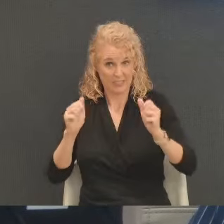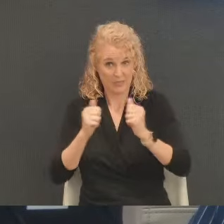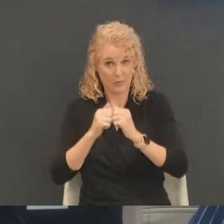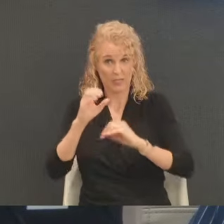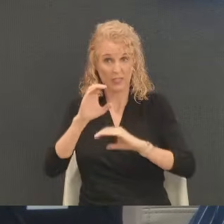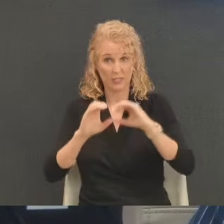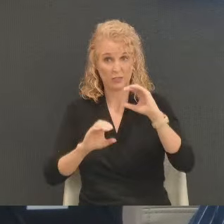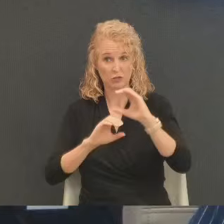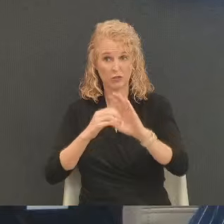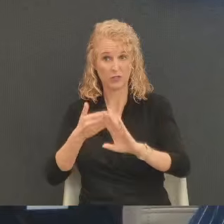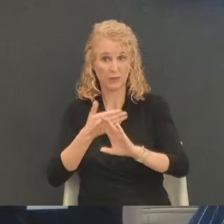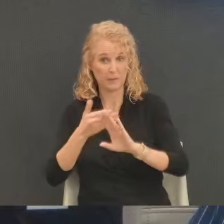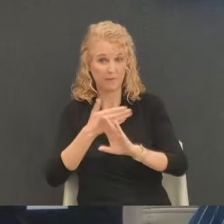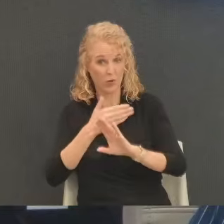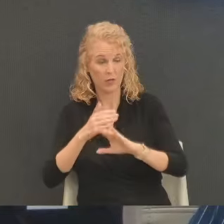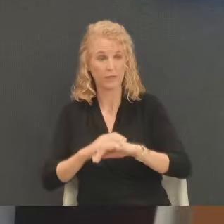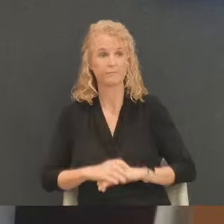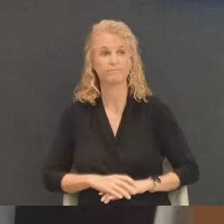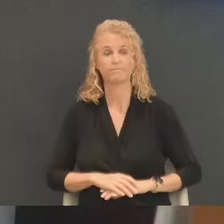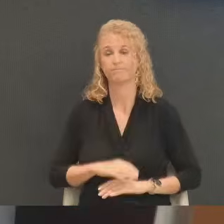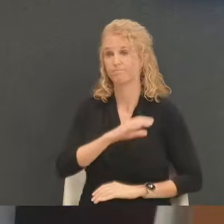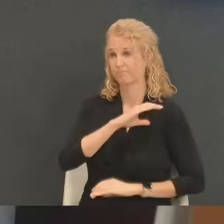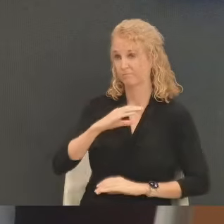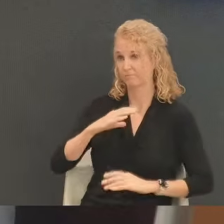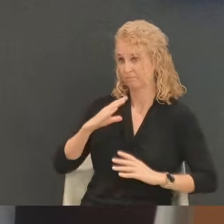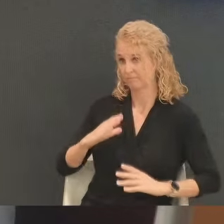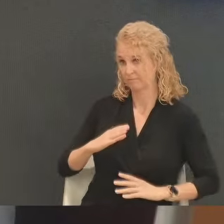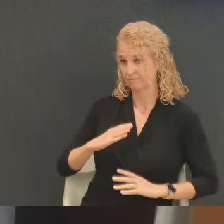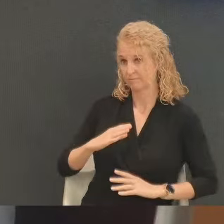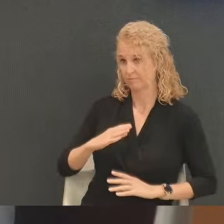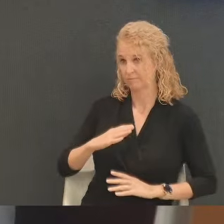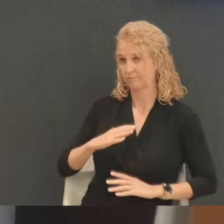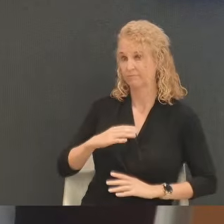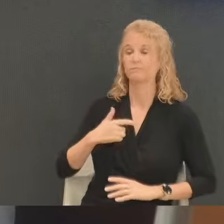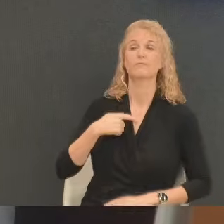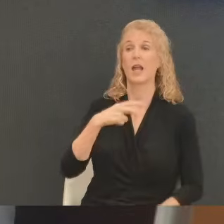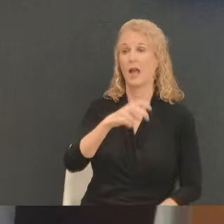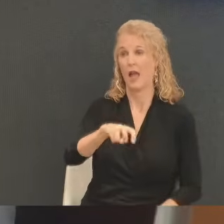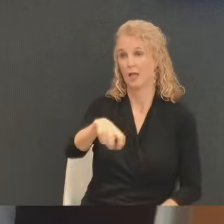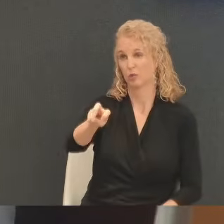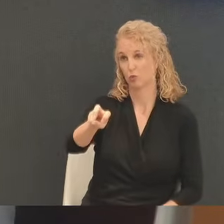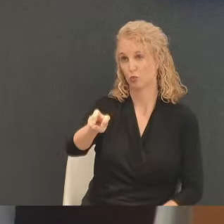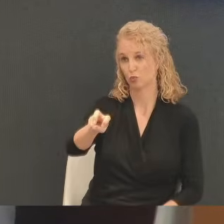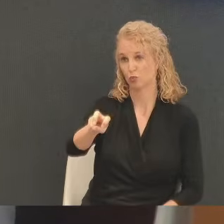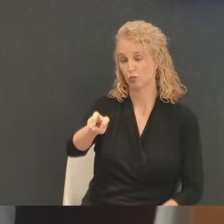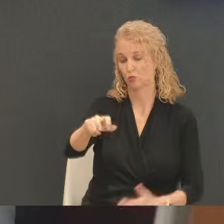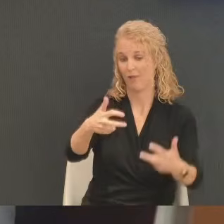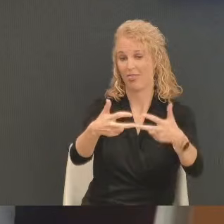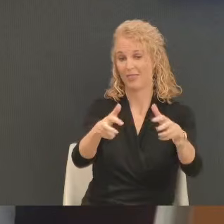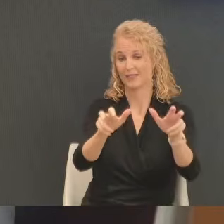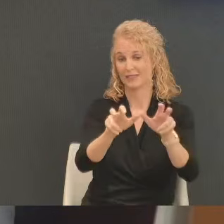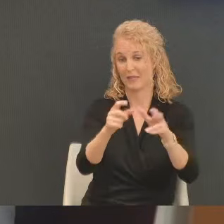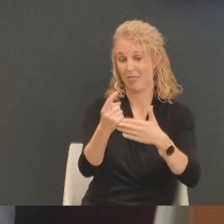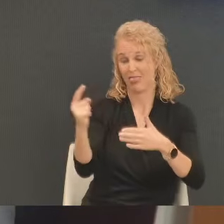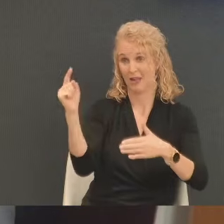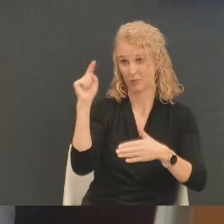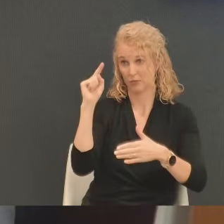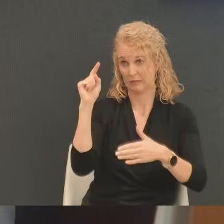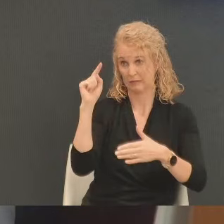site down there? Uh, Commissioner, I can tell you I toured the the stadium last week, a week ago,